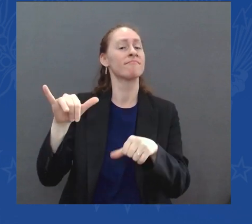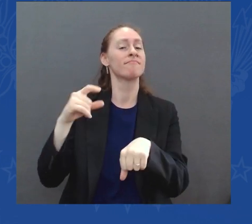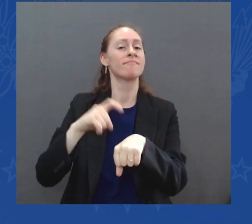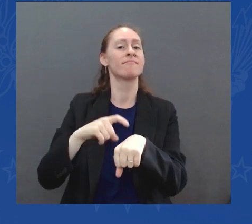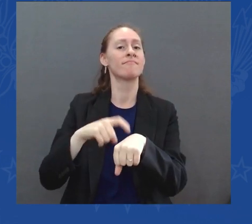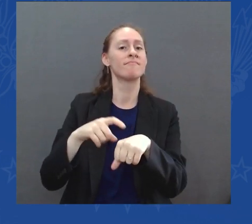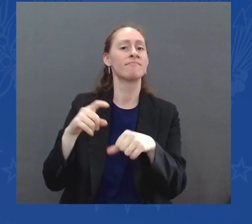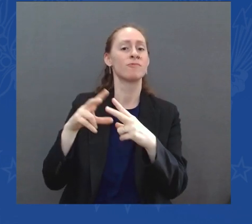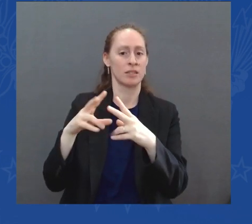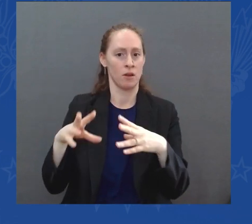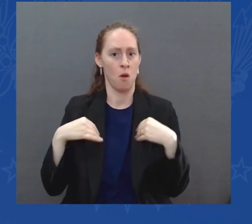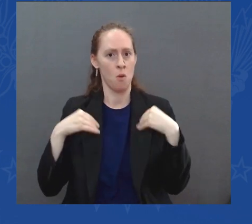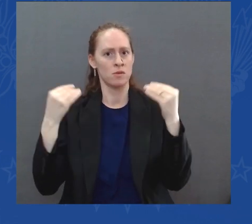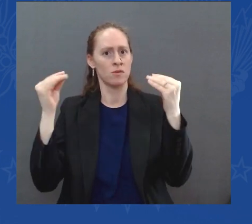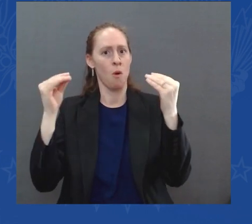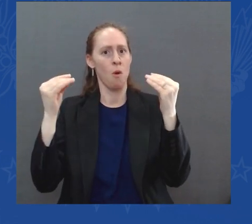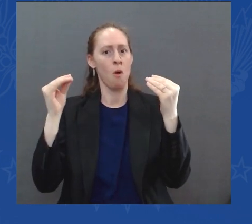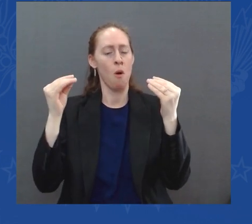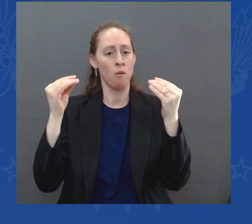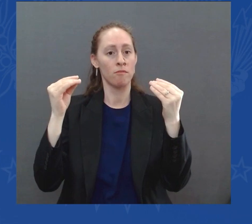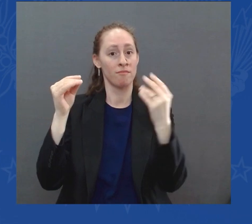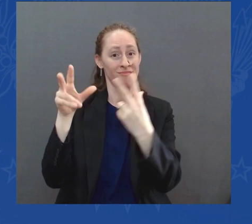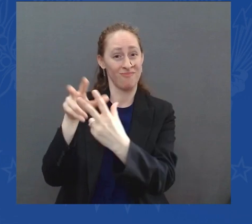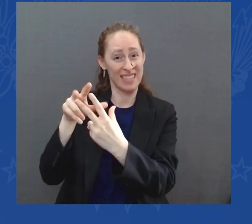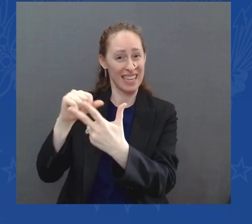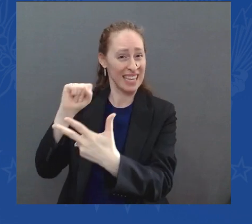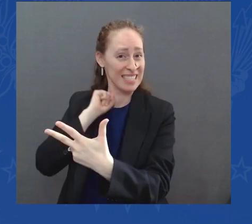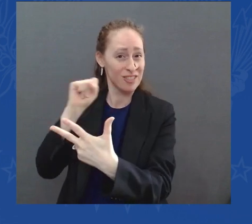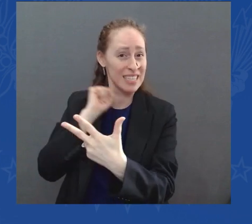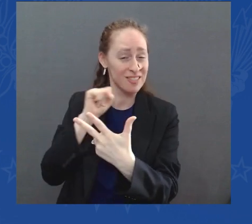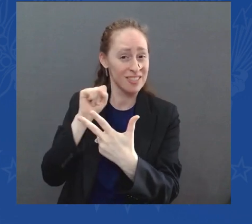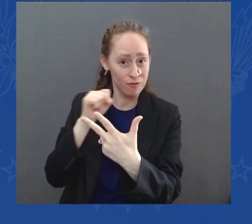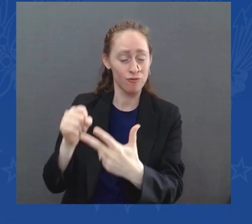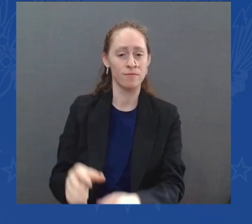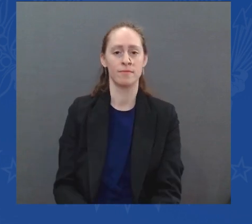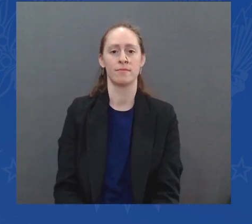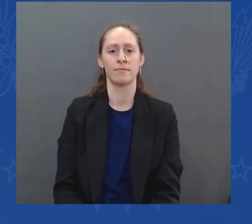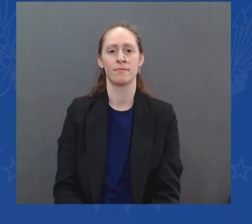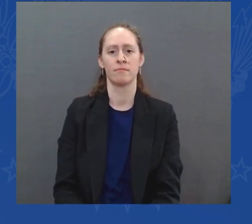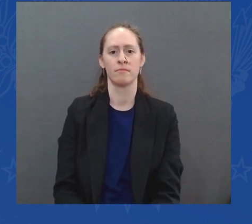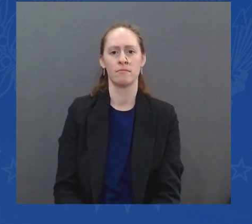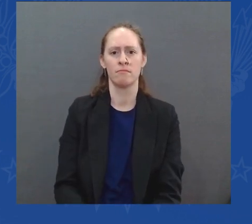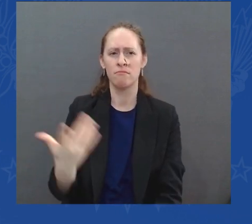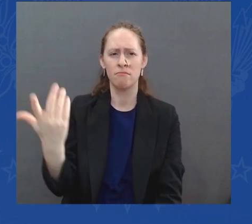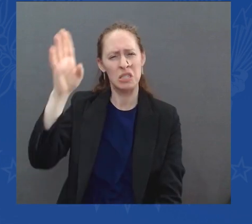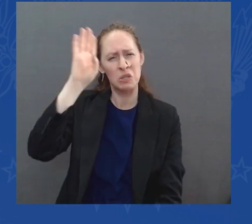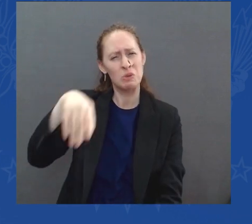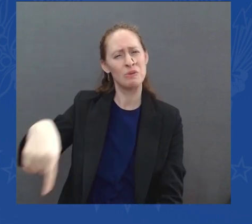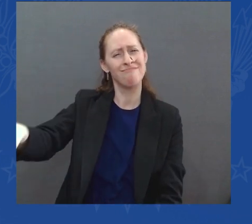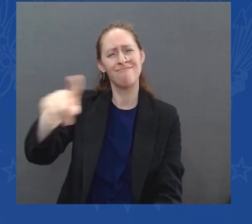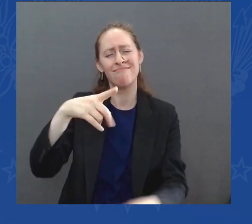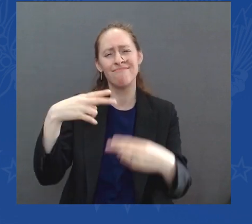who were leaders in the community. They were guilty of no crime. Through her writing and speaking,